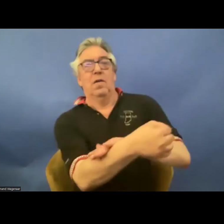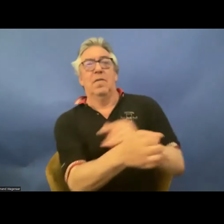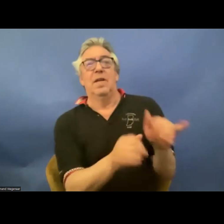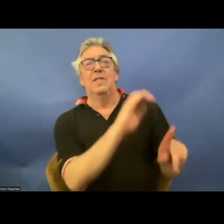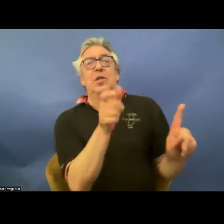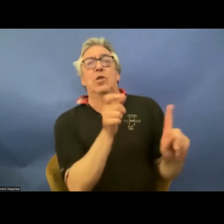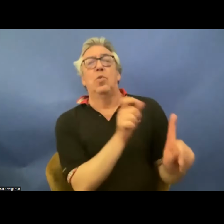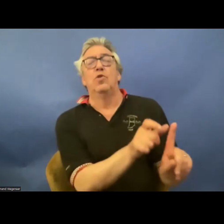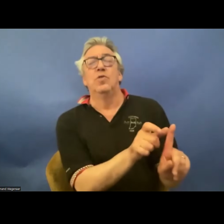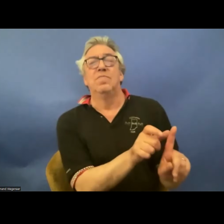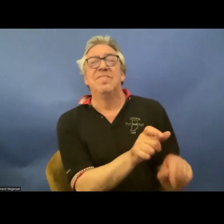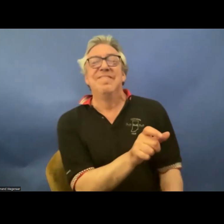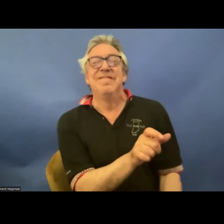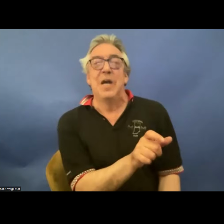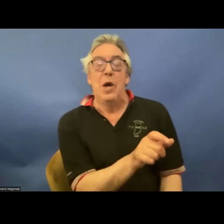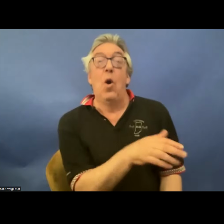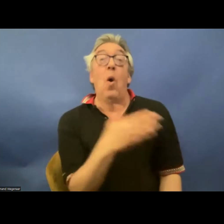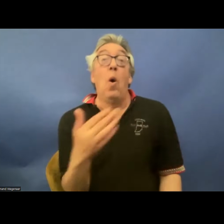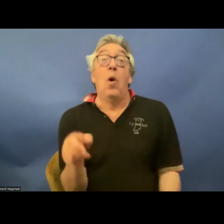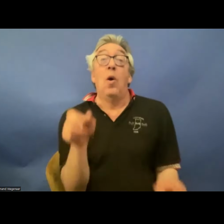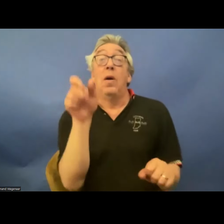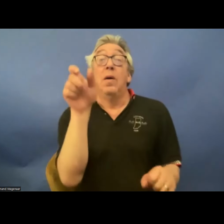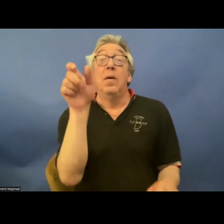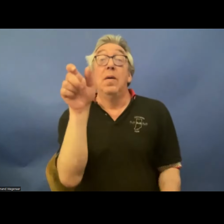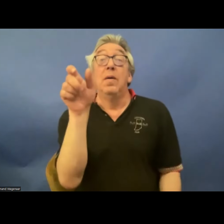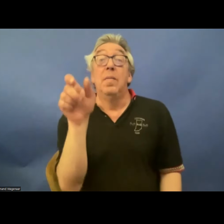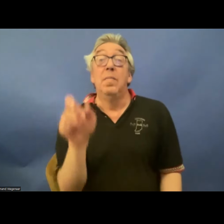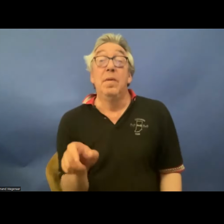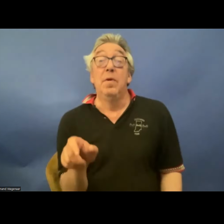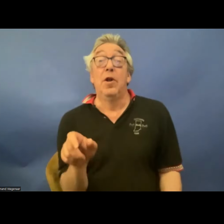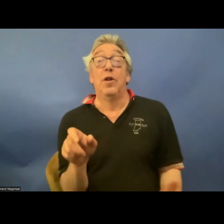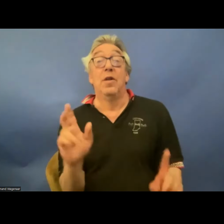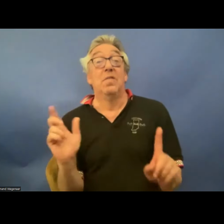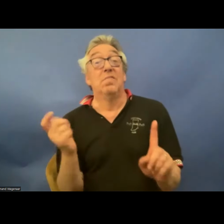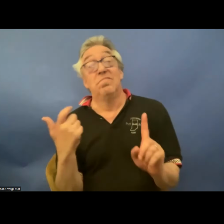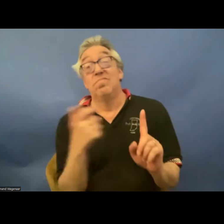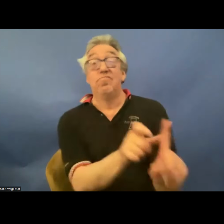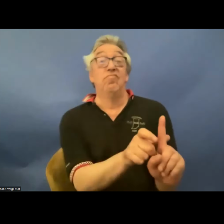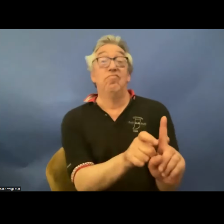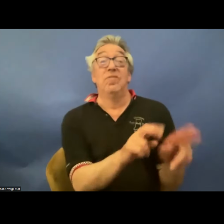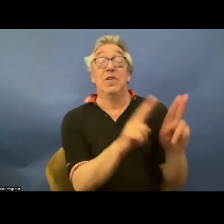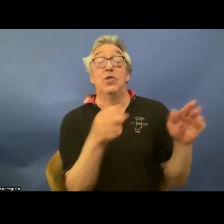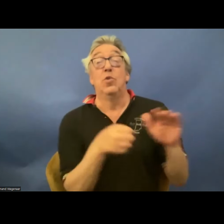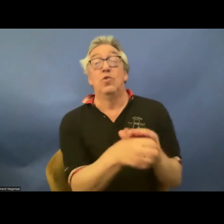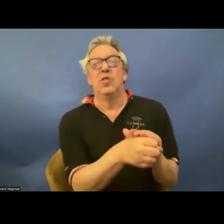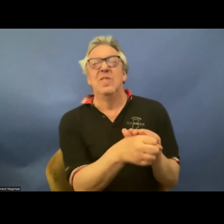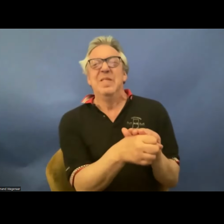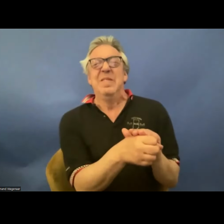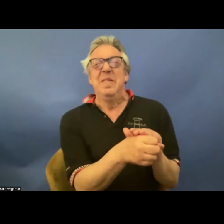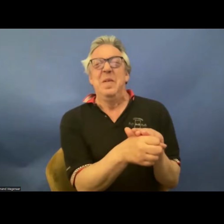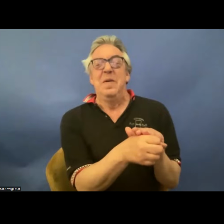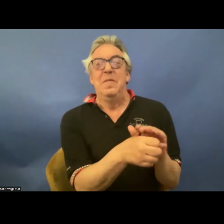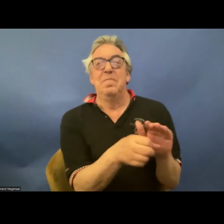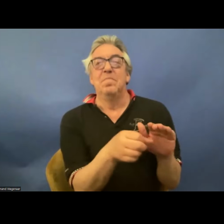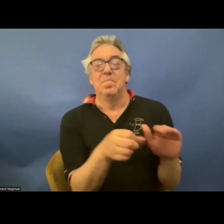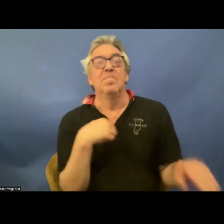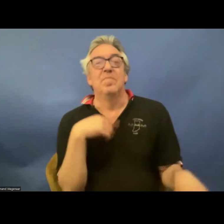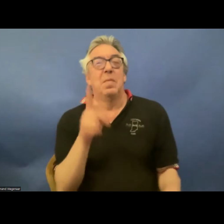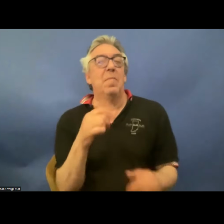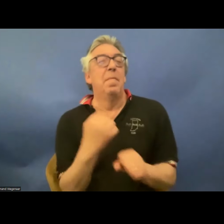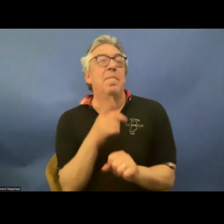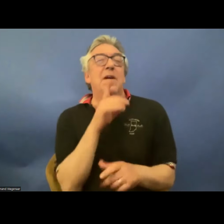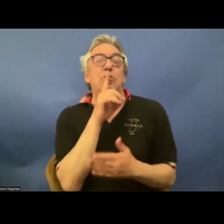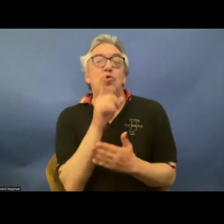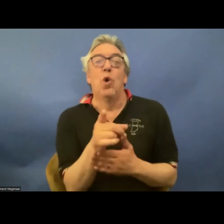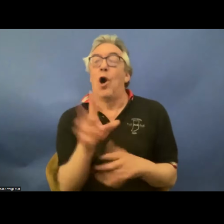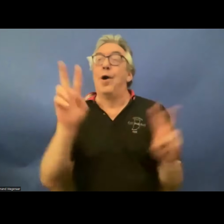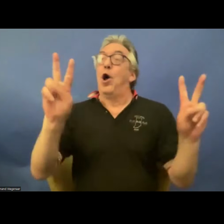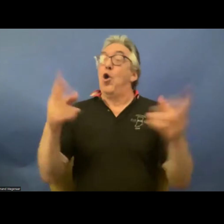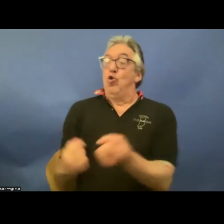out to us.